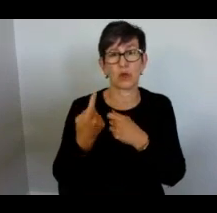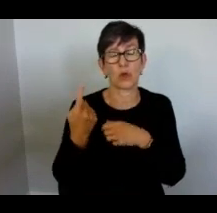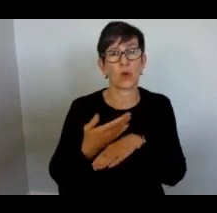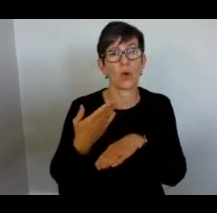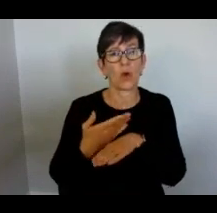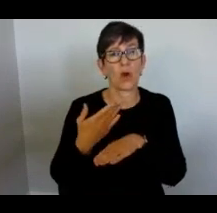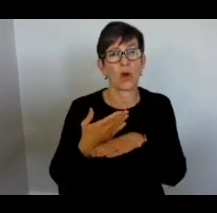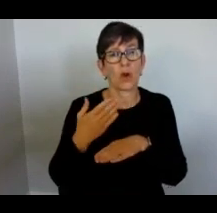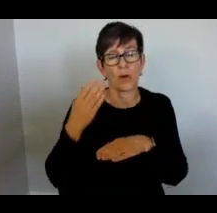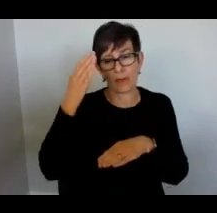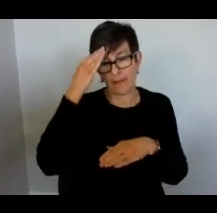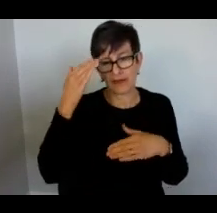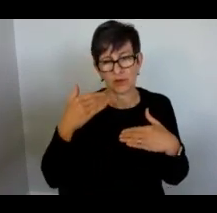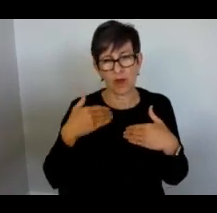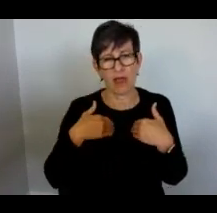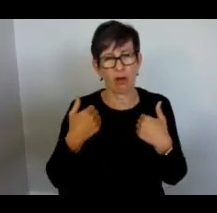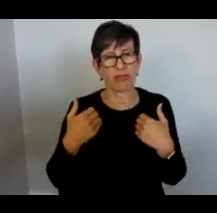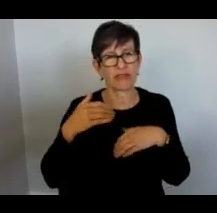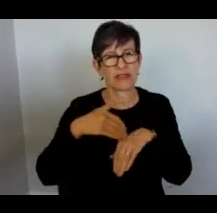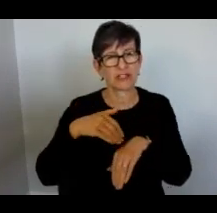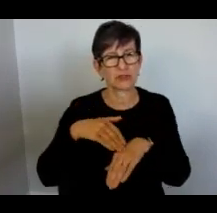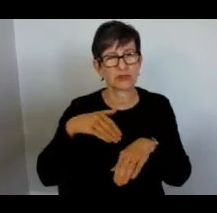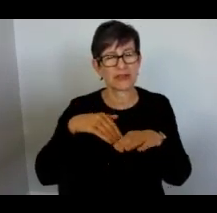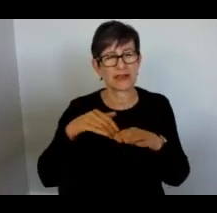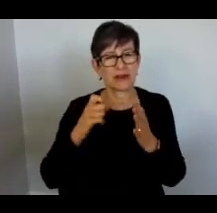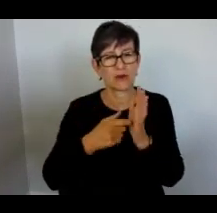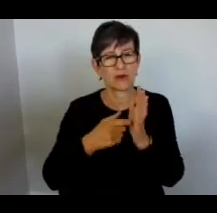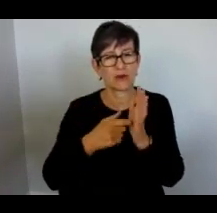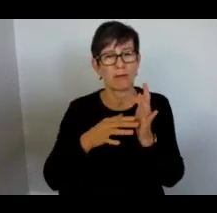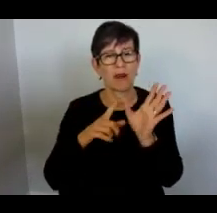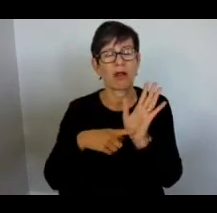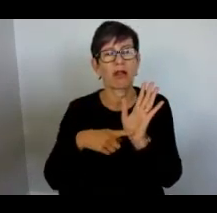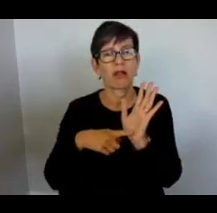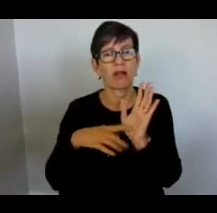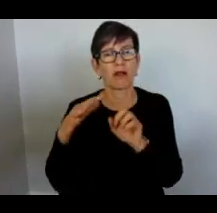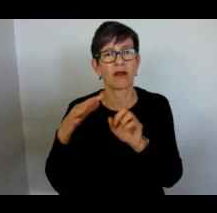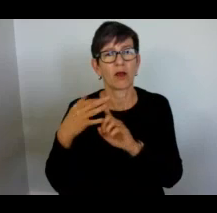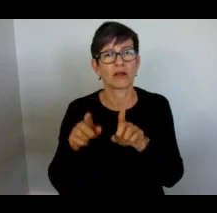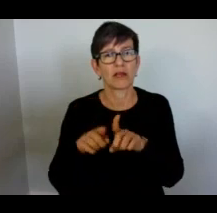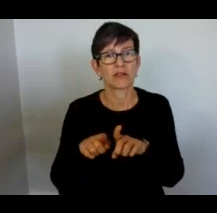If you want specific responses to that I would be more than happy to answer that in more detail if